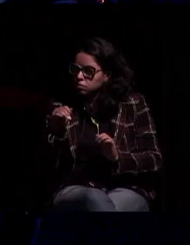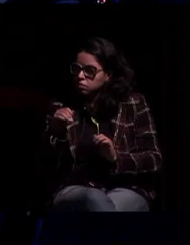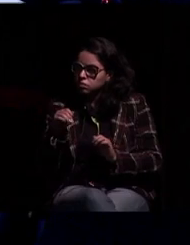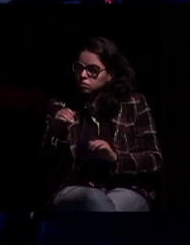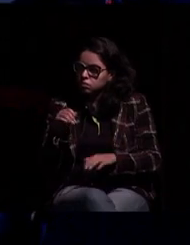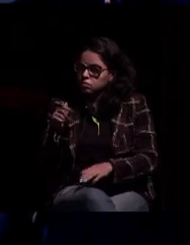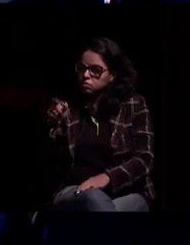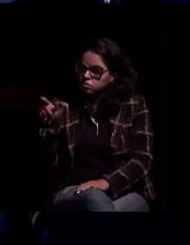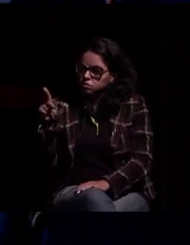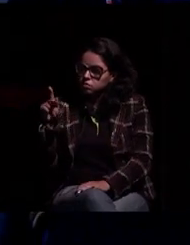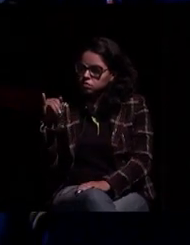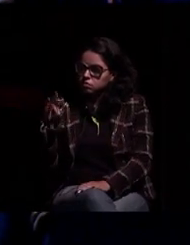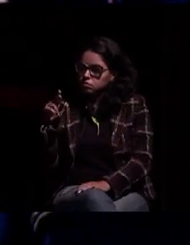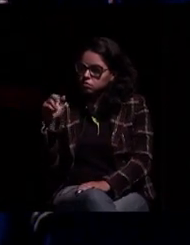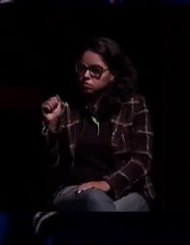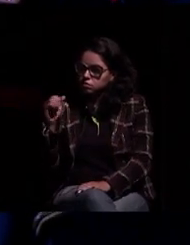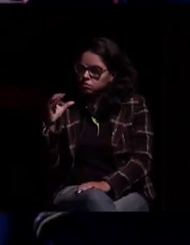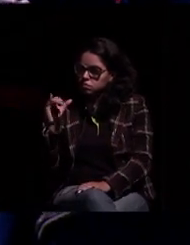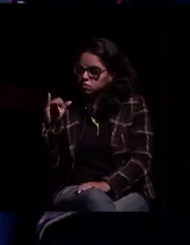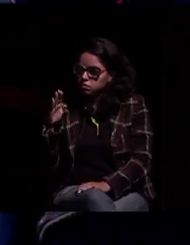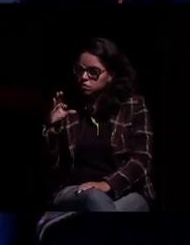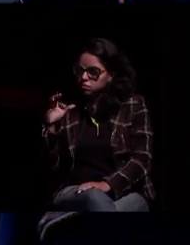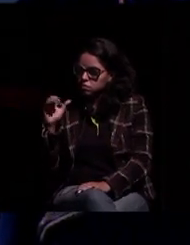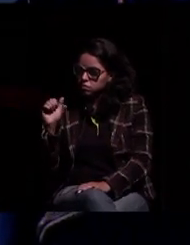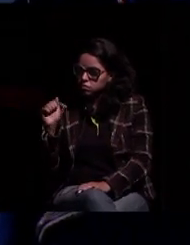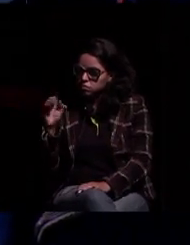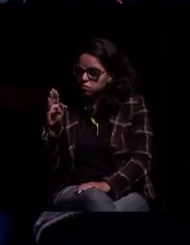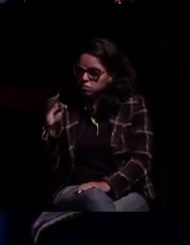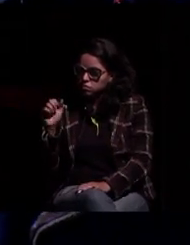He is asking you to answer if possible in Catalan, ok?